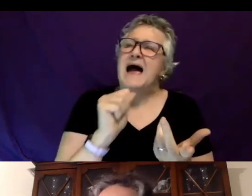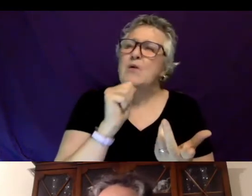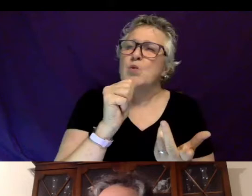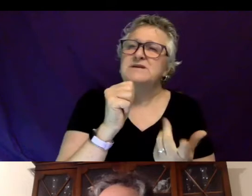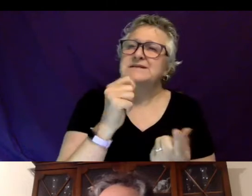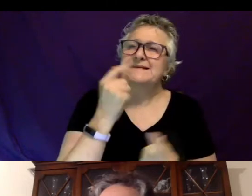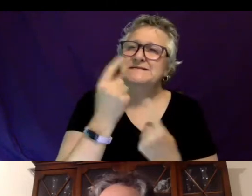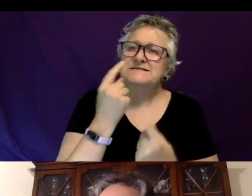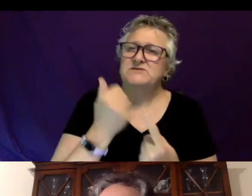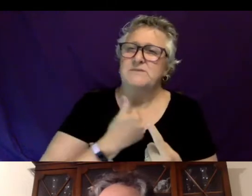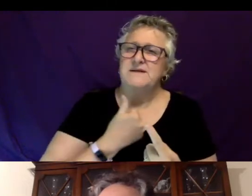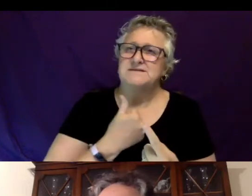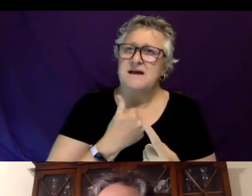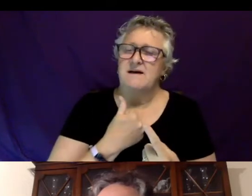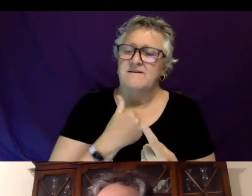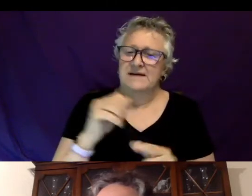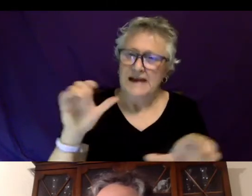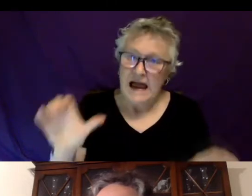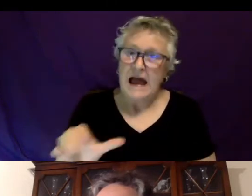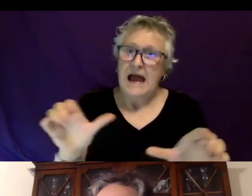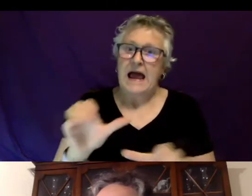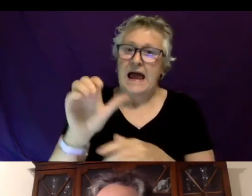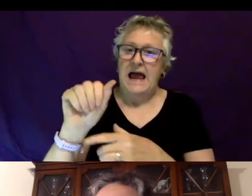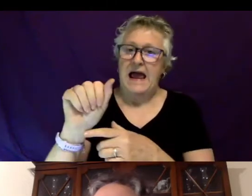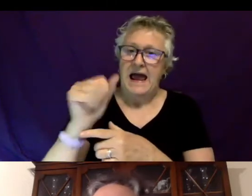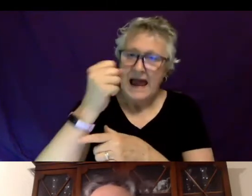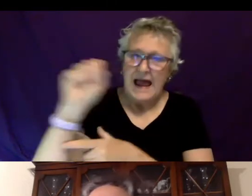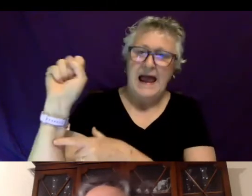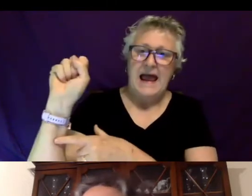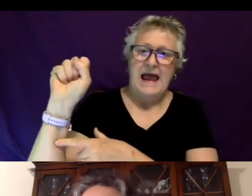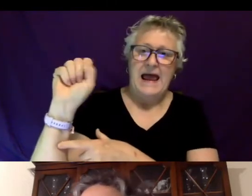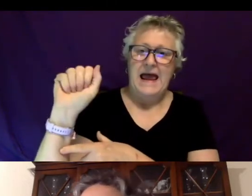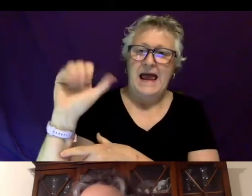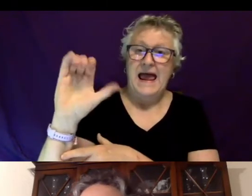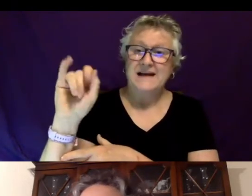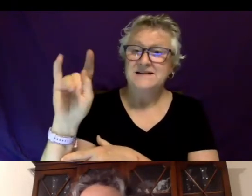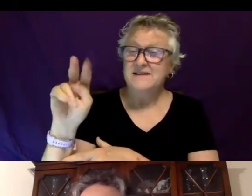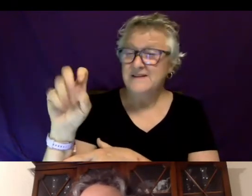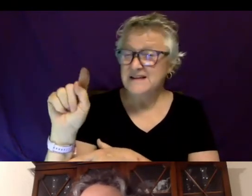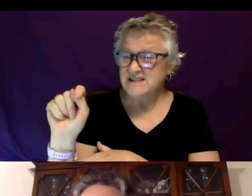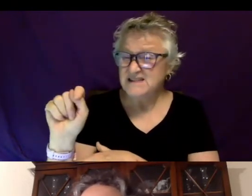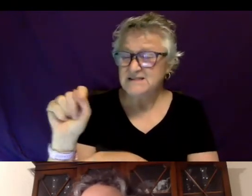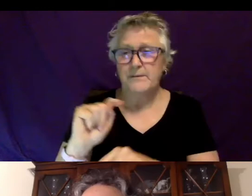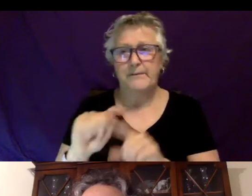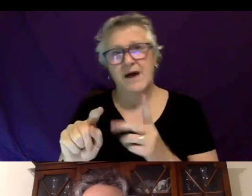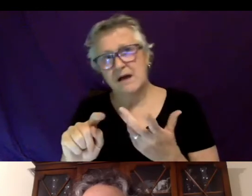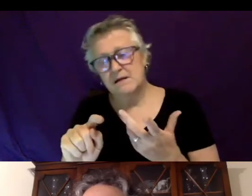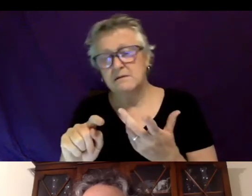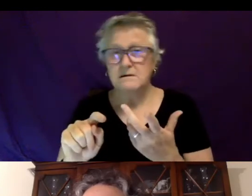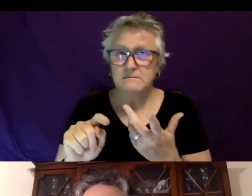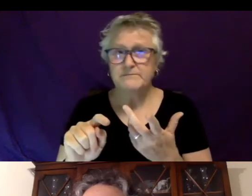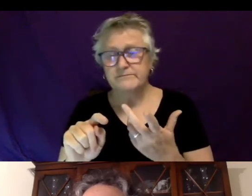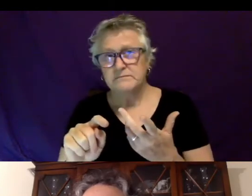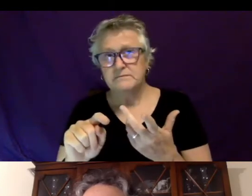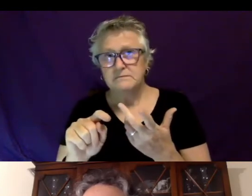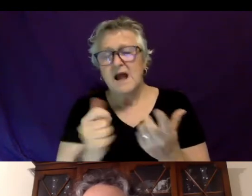but I like to have people think. And if there's a way I can tie in the material I'm working with, and the subject matter,